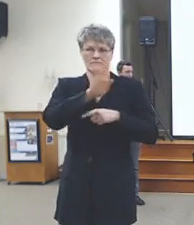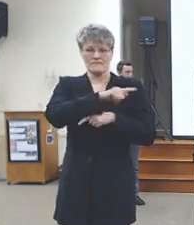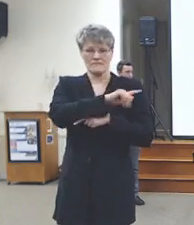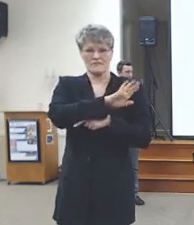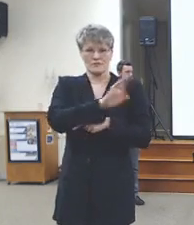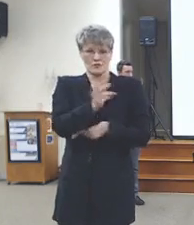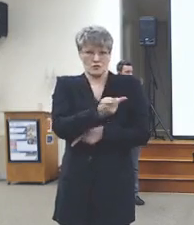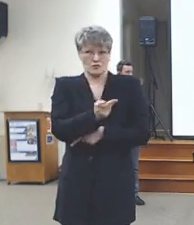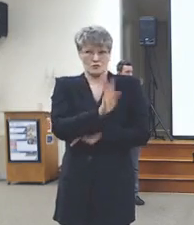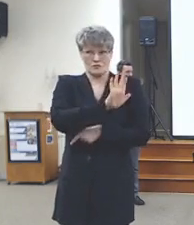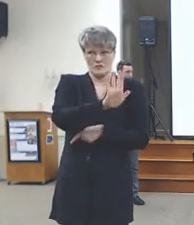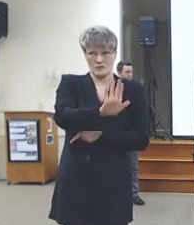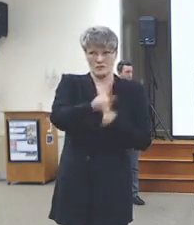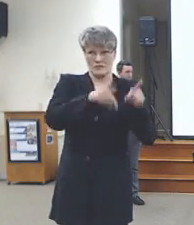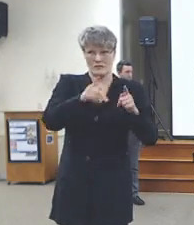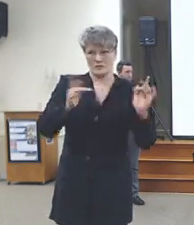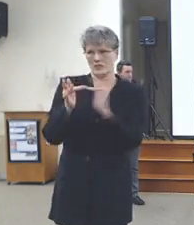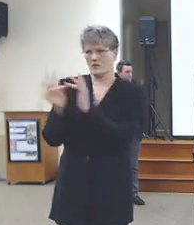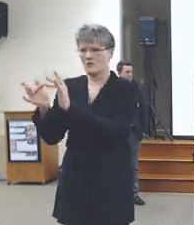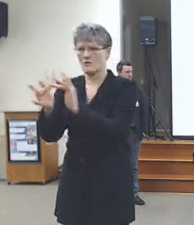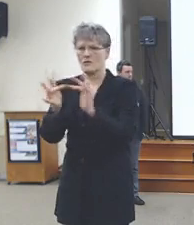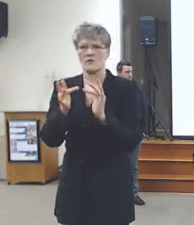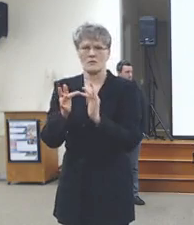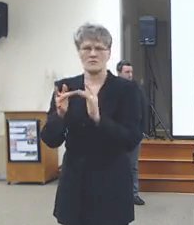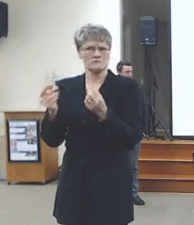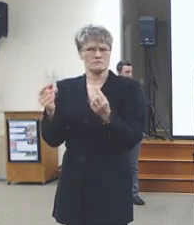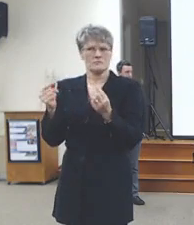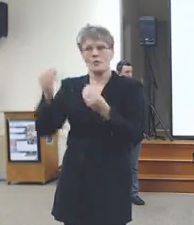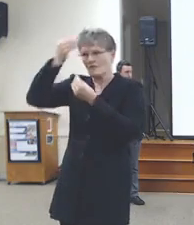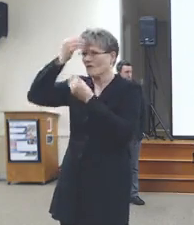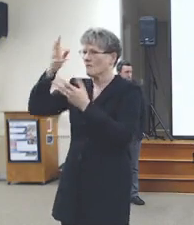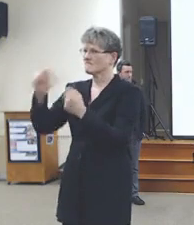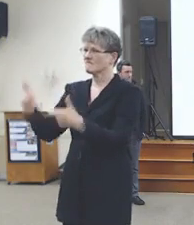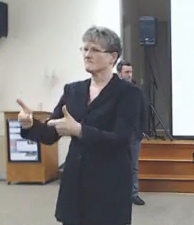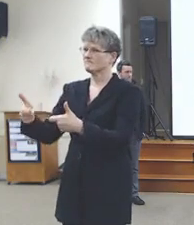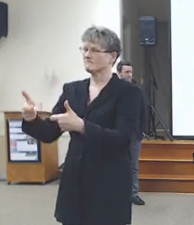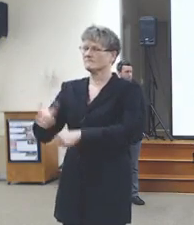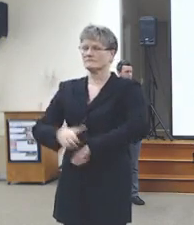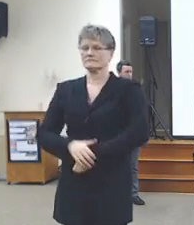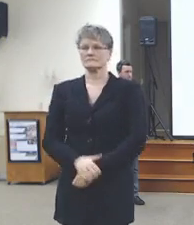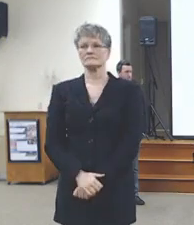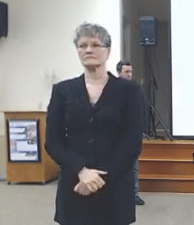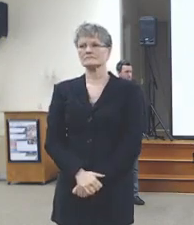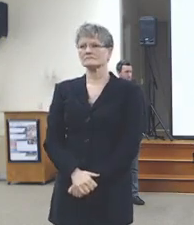close contacts of course were notified immediately and they're working today to